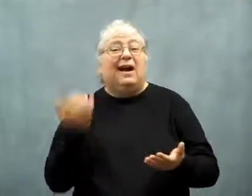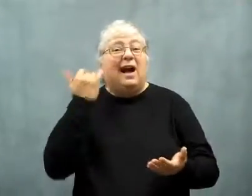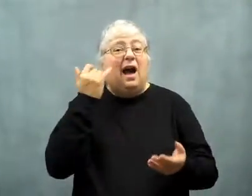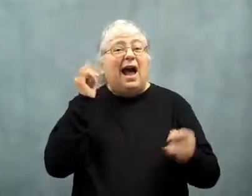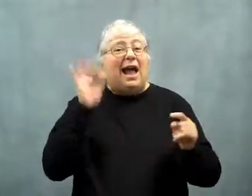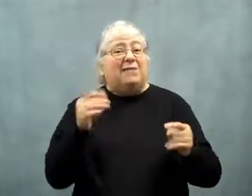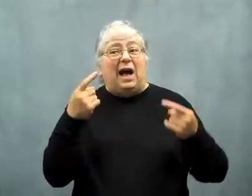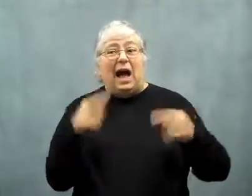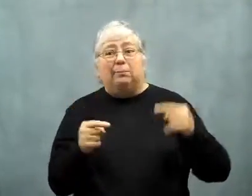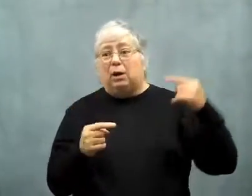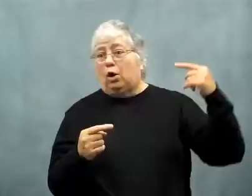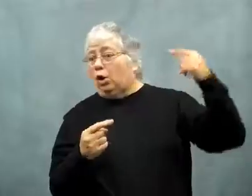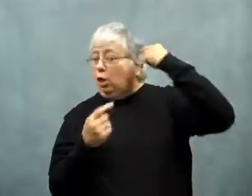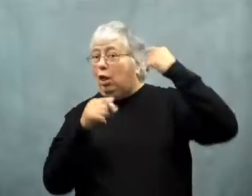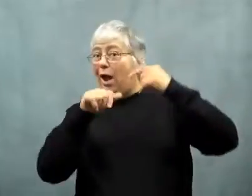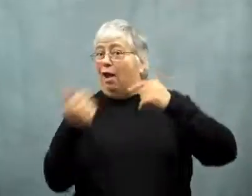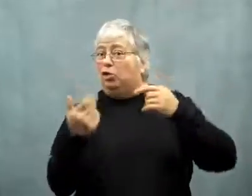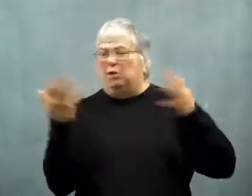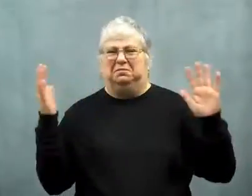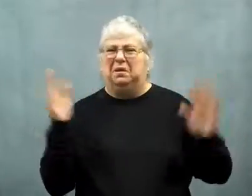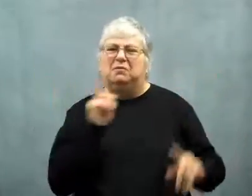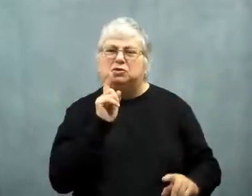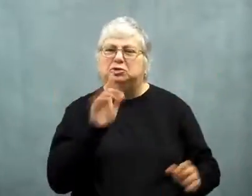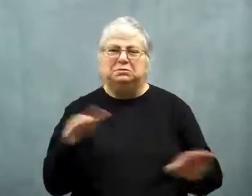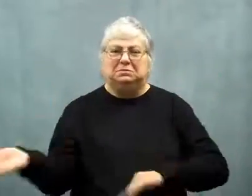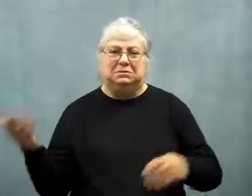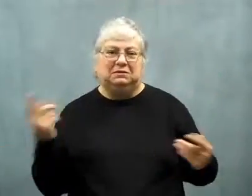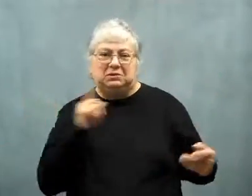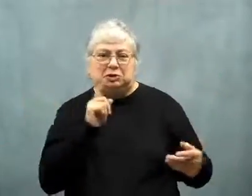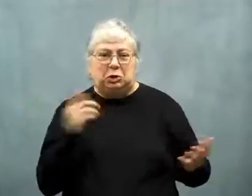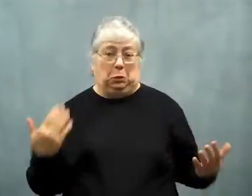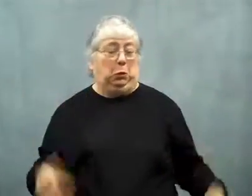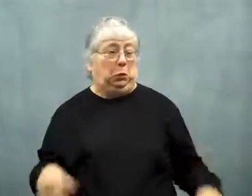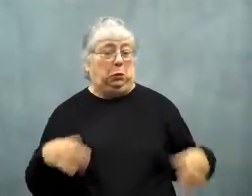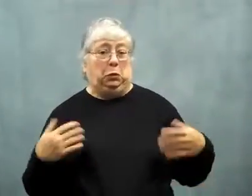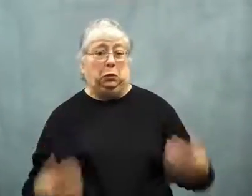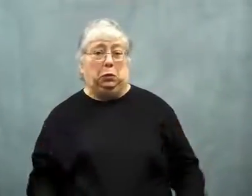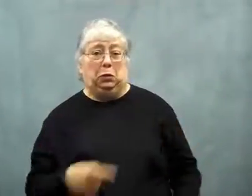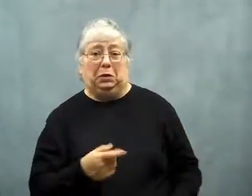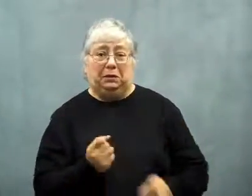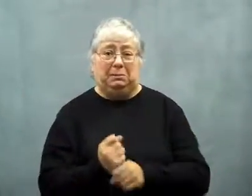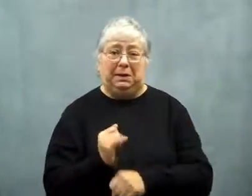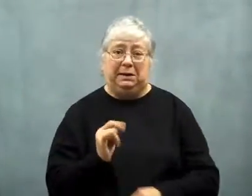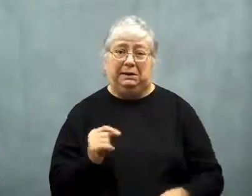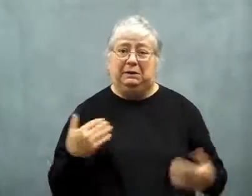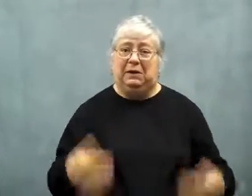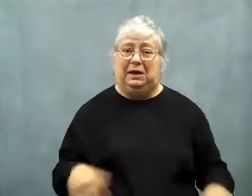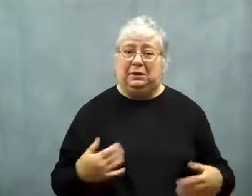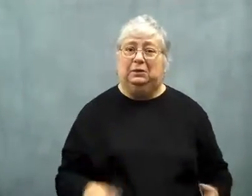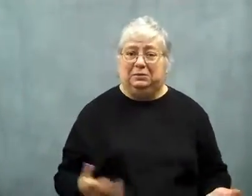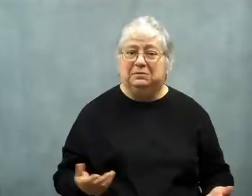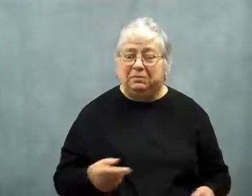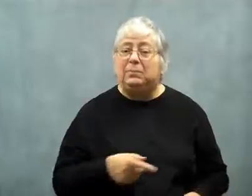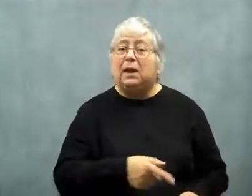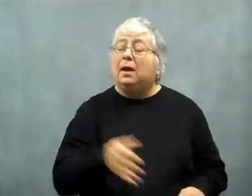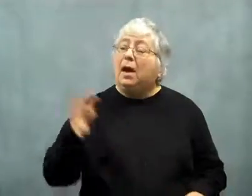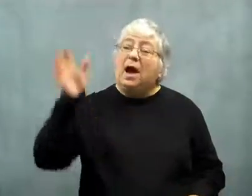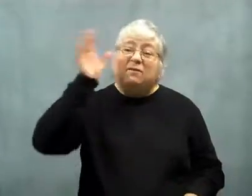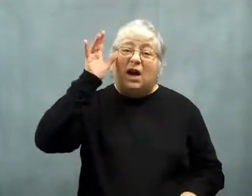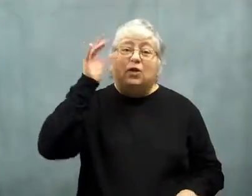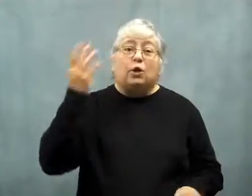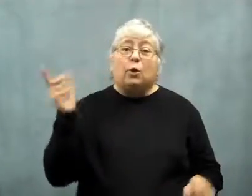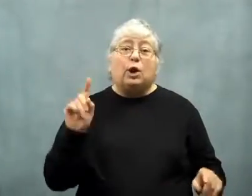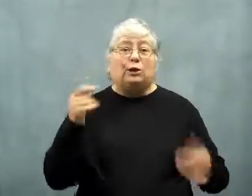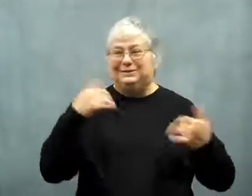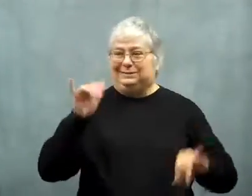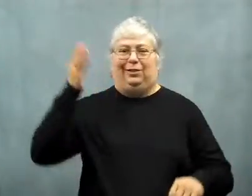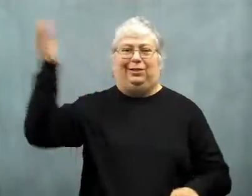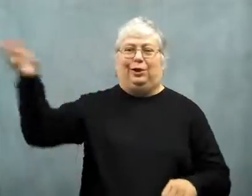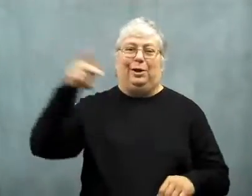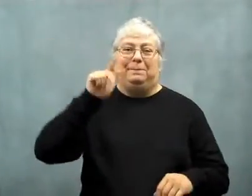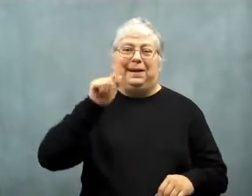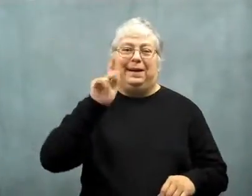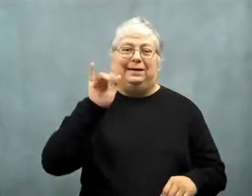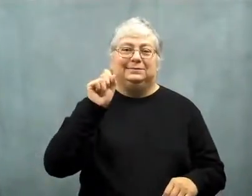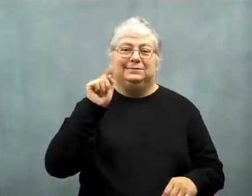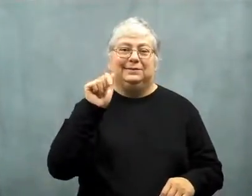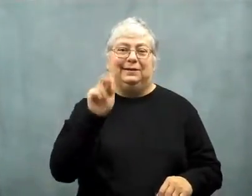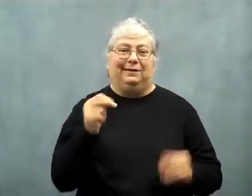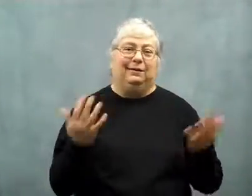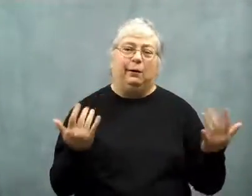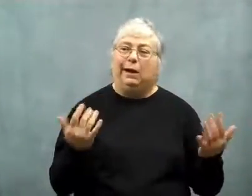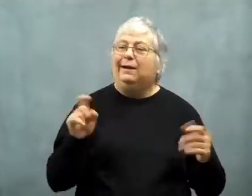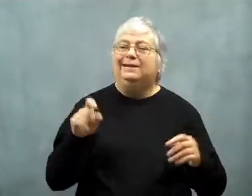She's a survivor. If the damage had been in another area, she would have died.